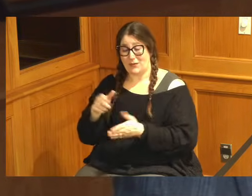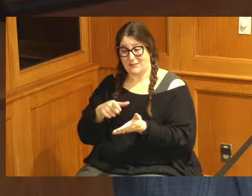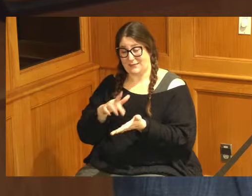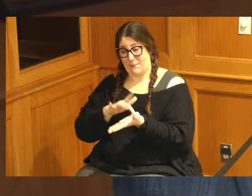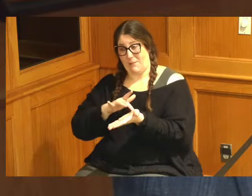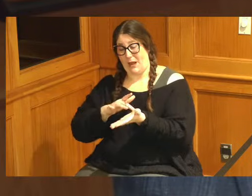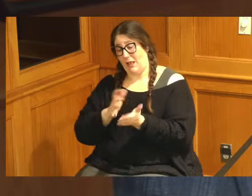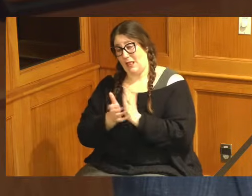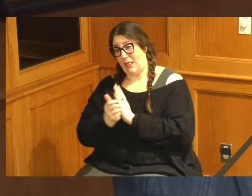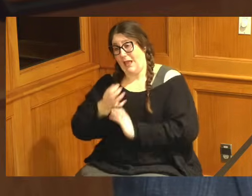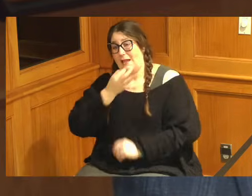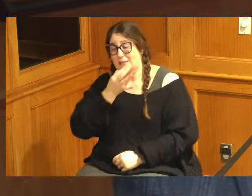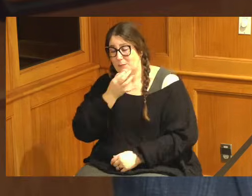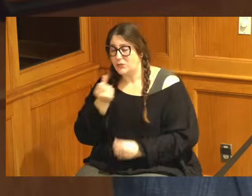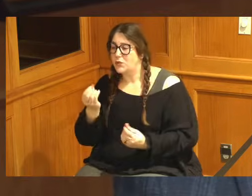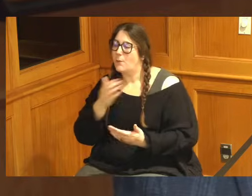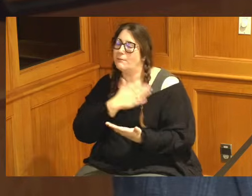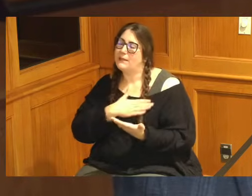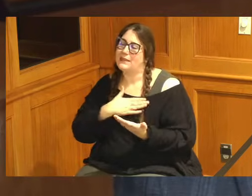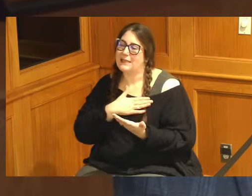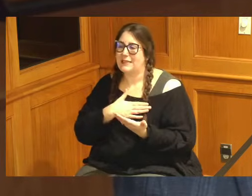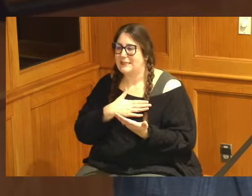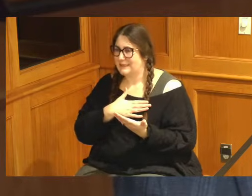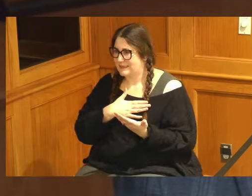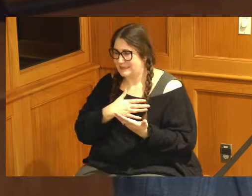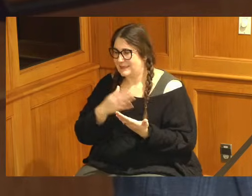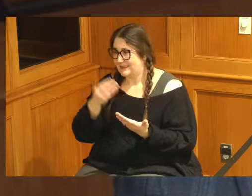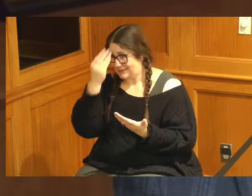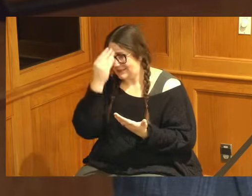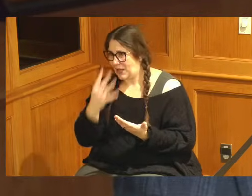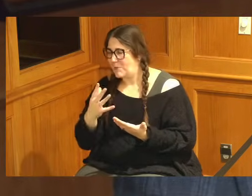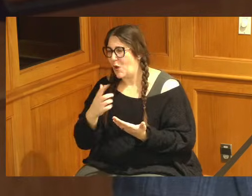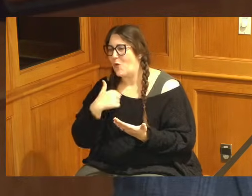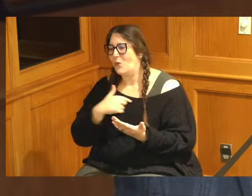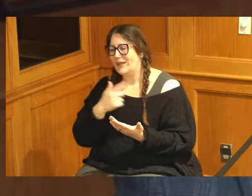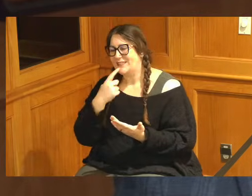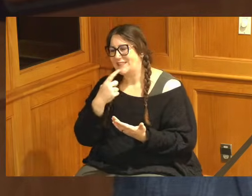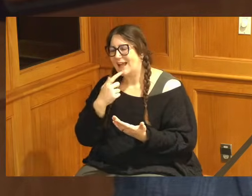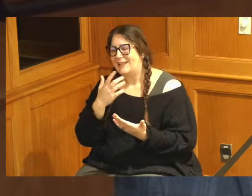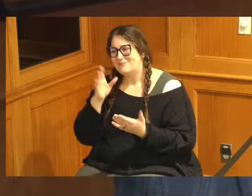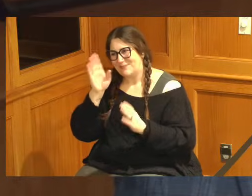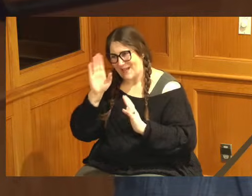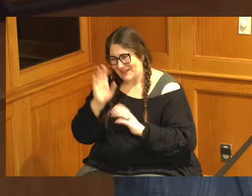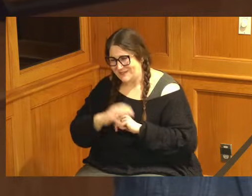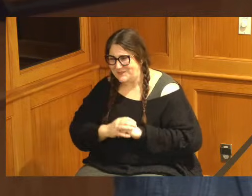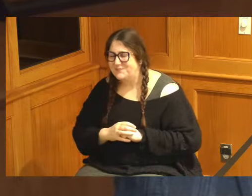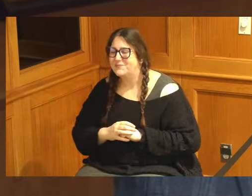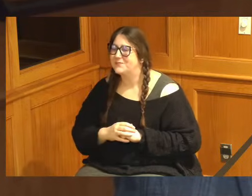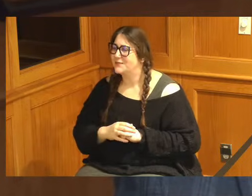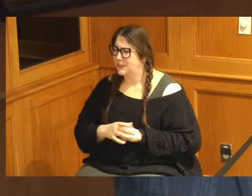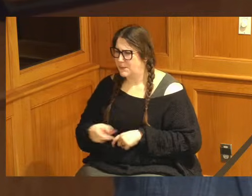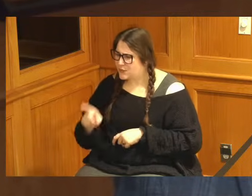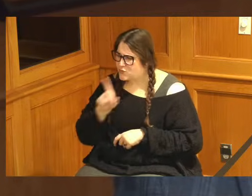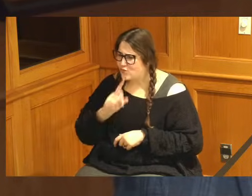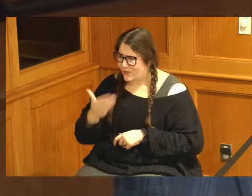give us his or give us him our regards u because but it's really good and I appreciate whatever